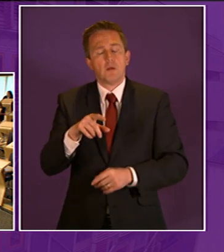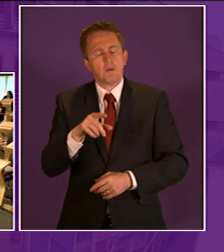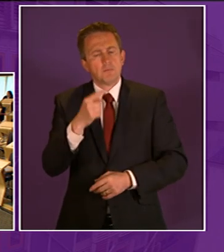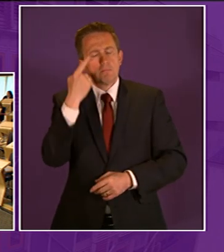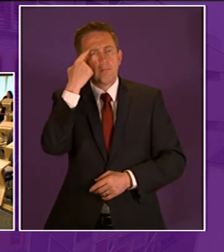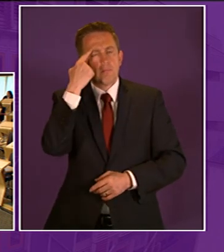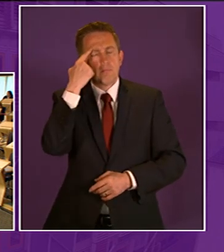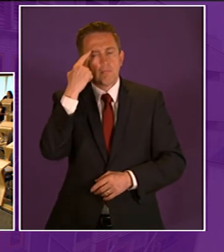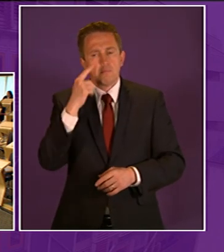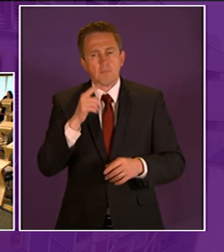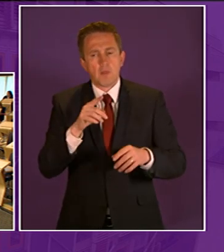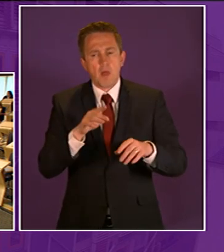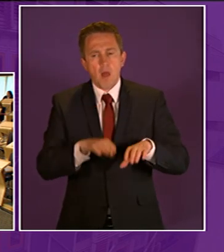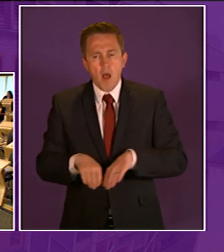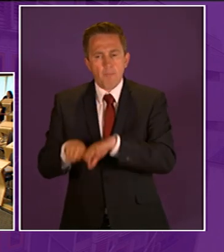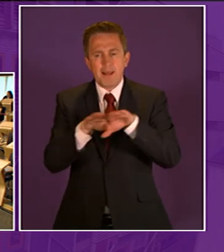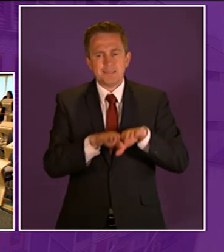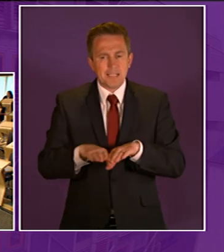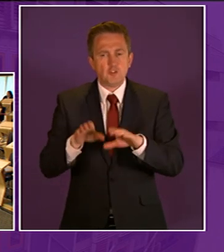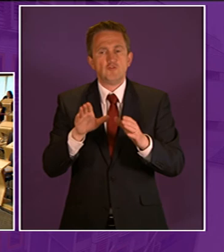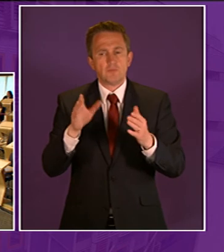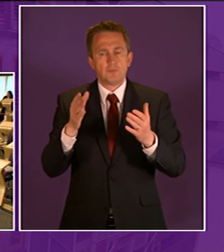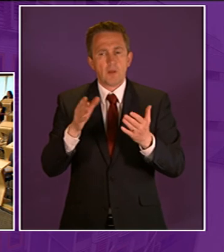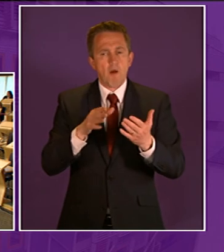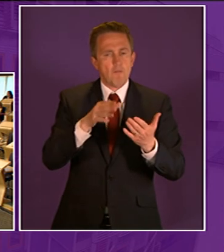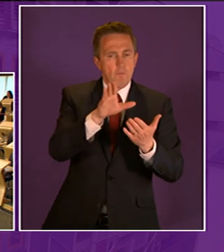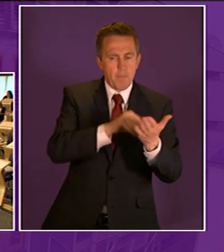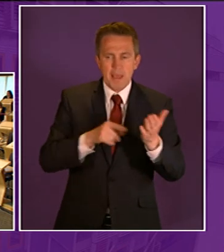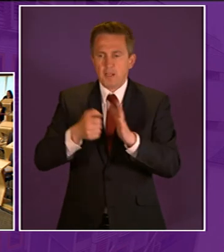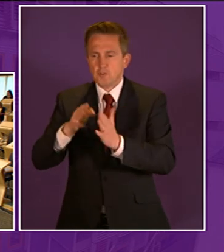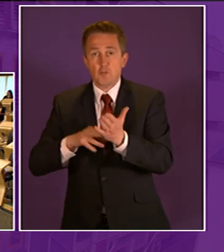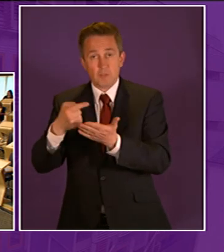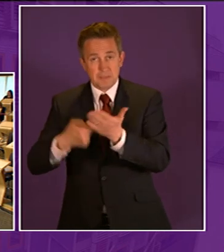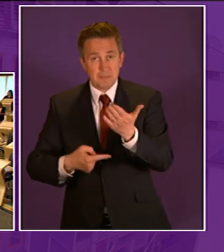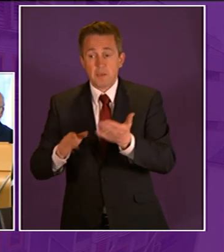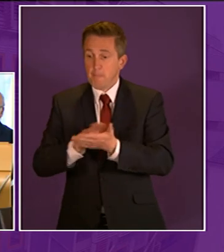process through national bargaining needs to involve both sides willingly moving towards